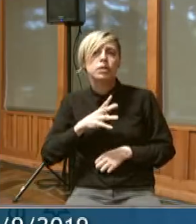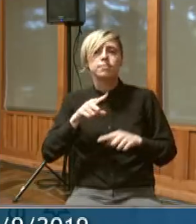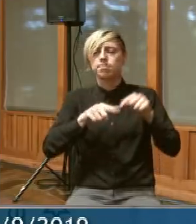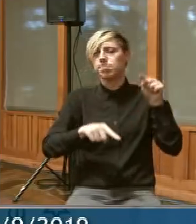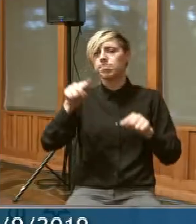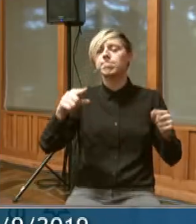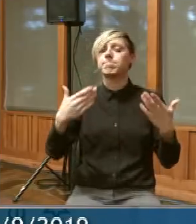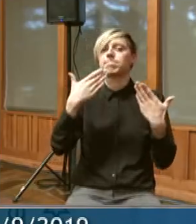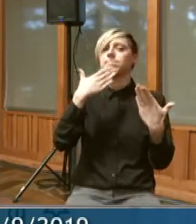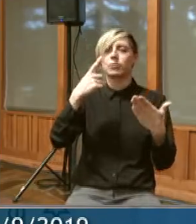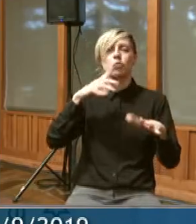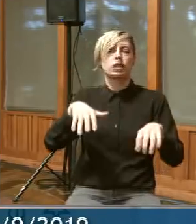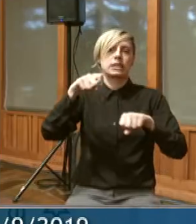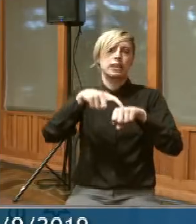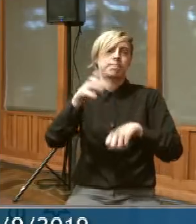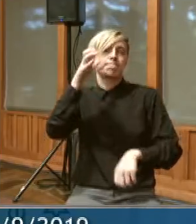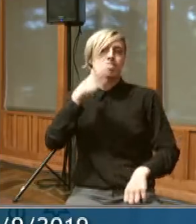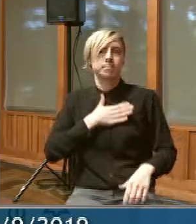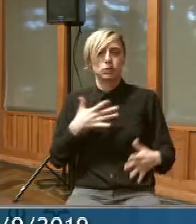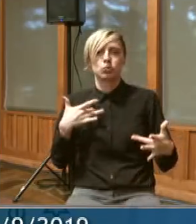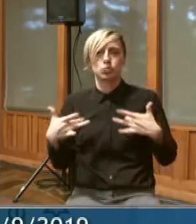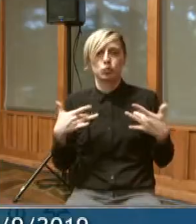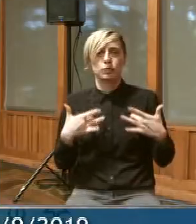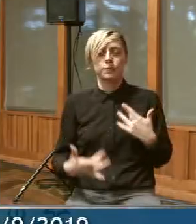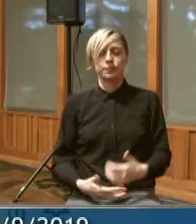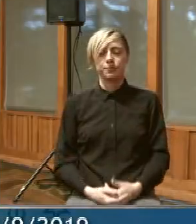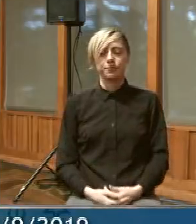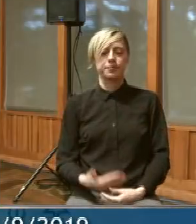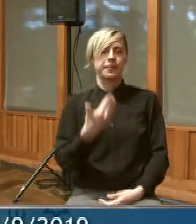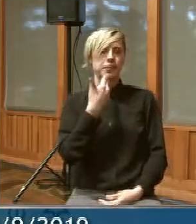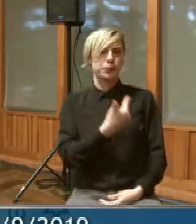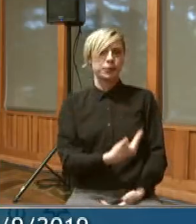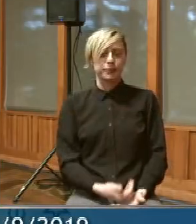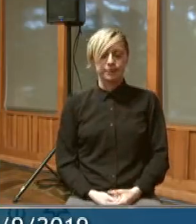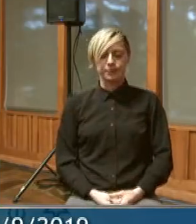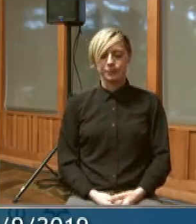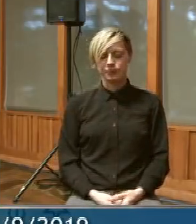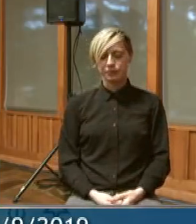COMMITMENT TO SERVING AND SUPPORTING ENTREPRENEURS OF COLOR, FEMALE AND NONBINARY BUSINESSES AND BUSINESSES ACROSS